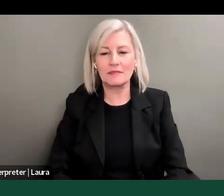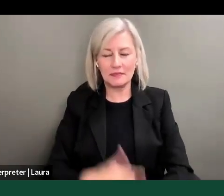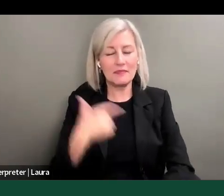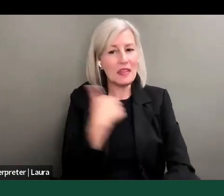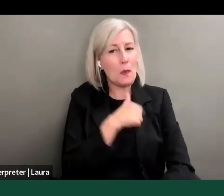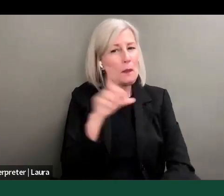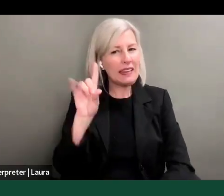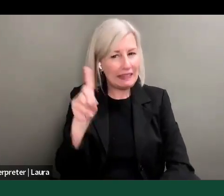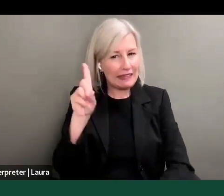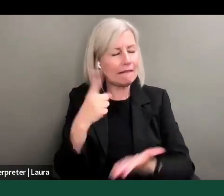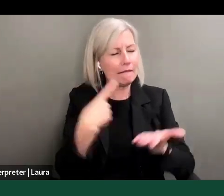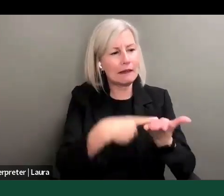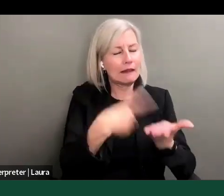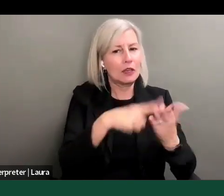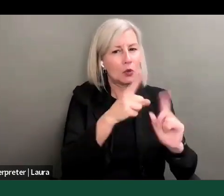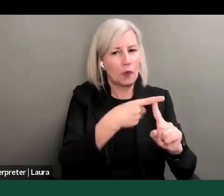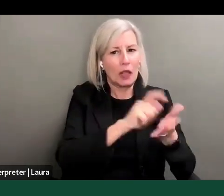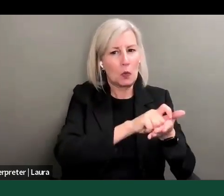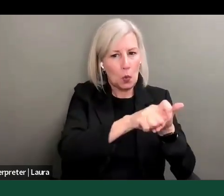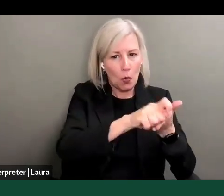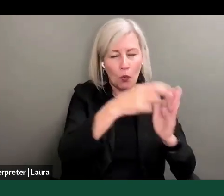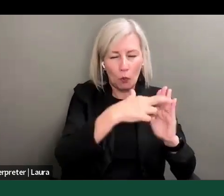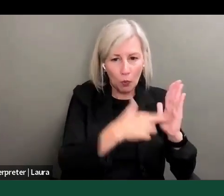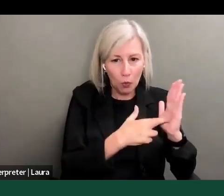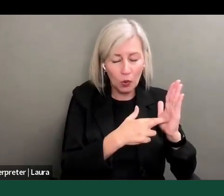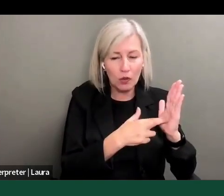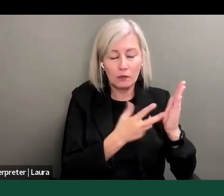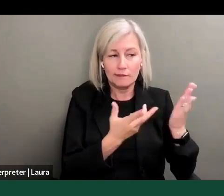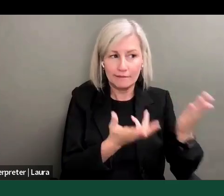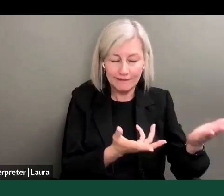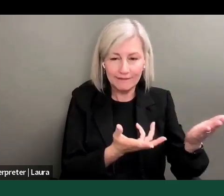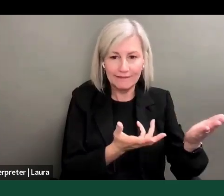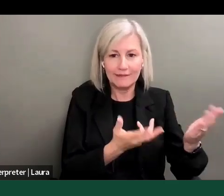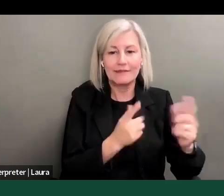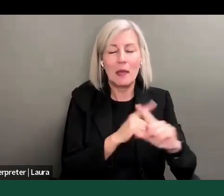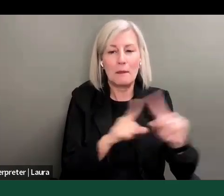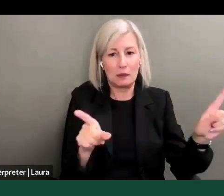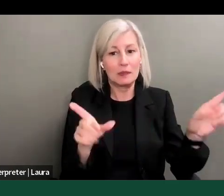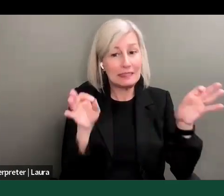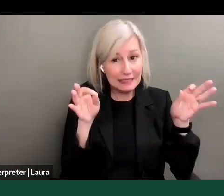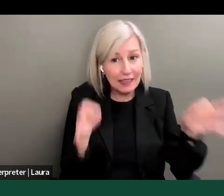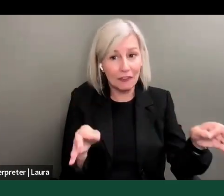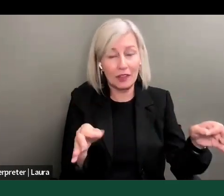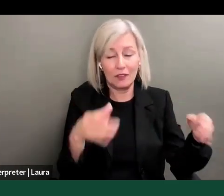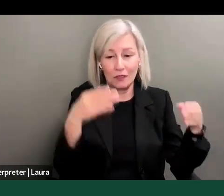being created this time, but it was definitely focused for the teachers